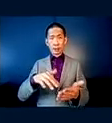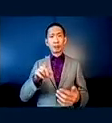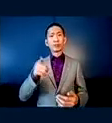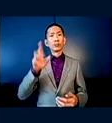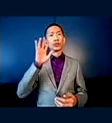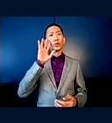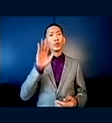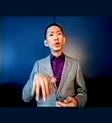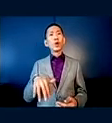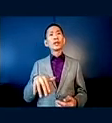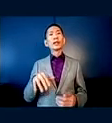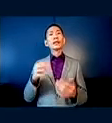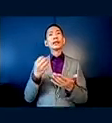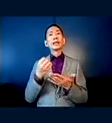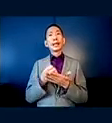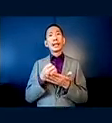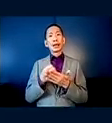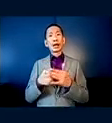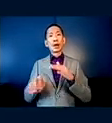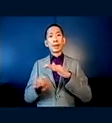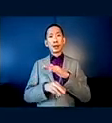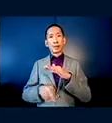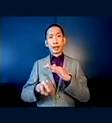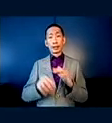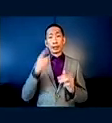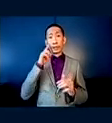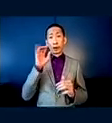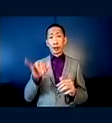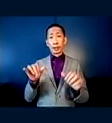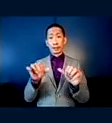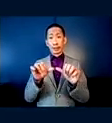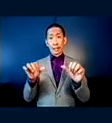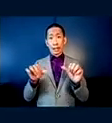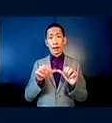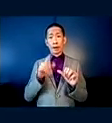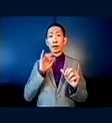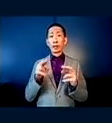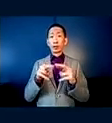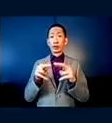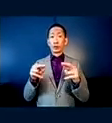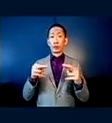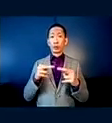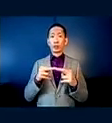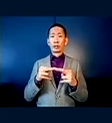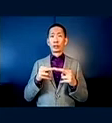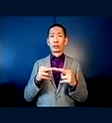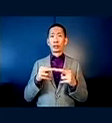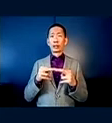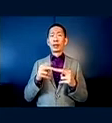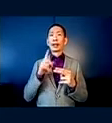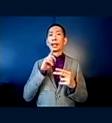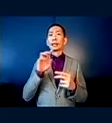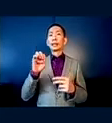MY DISCIPLINE OF ANTHROPOLOGY, YOU'LL KNOW THAT THE ECONOMIC BASIS FOR THIS AREA, FOR THIS